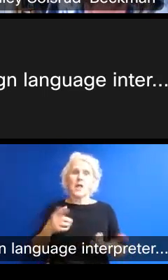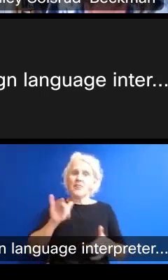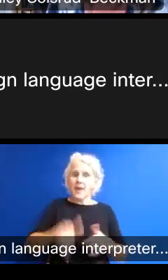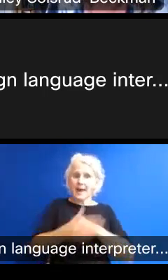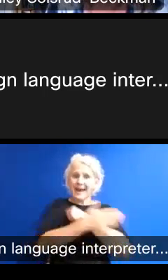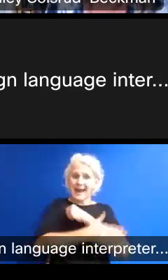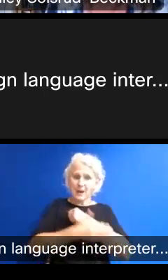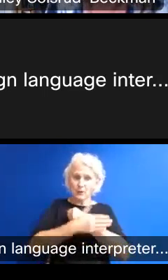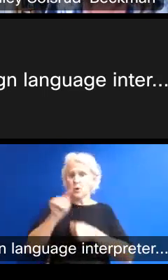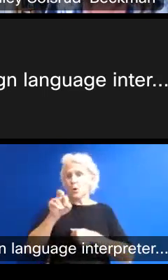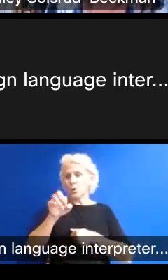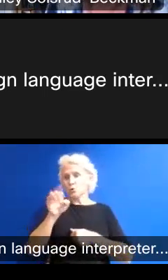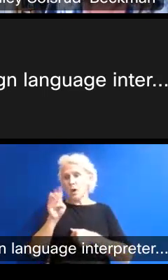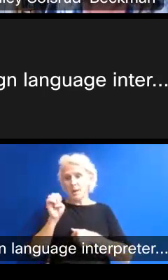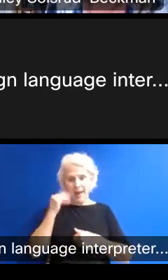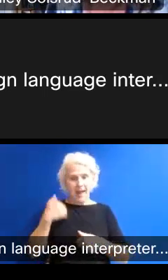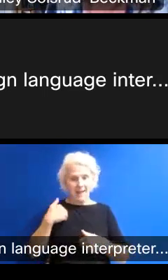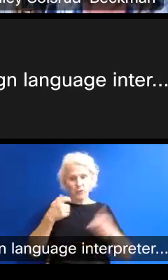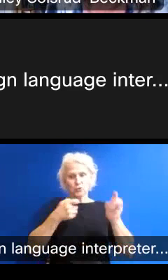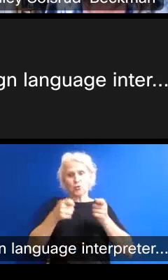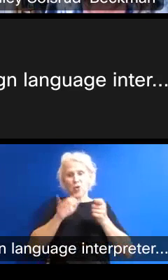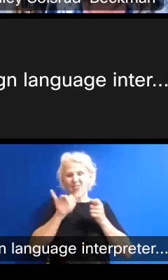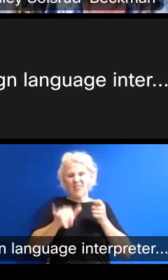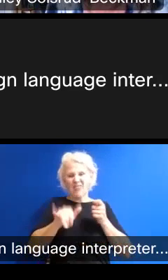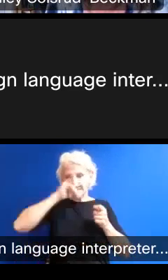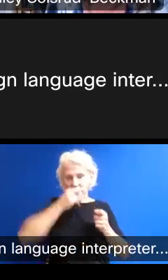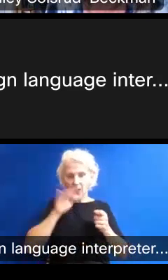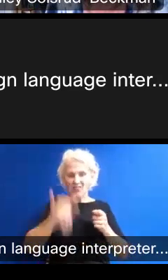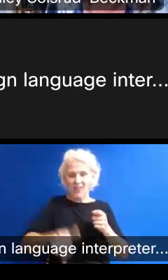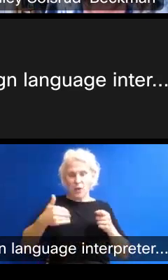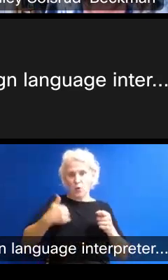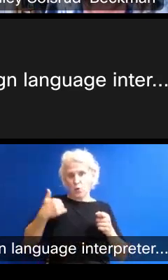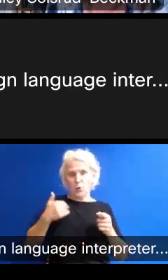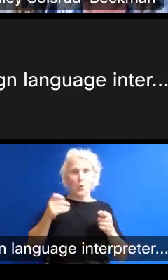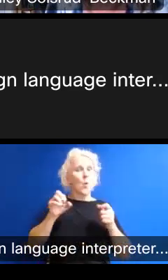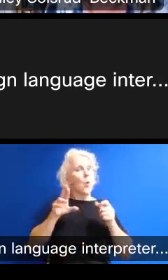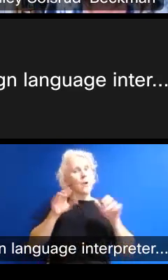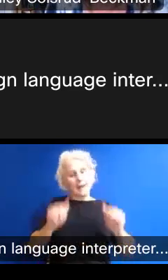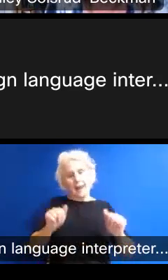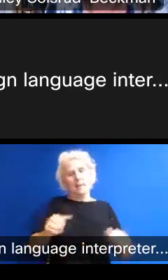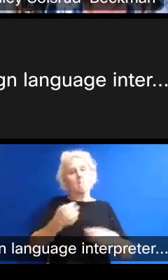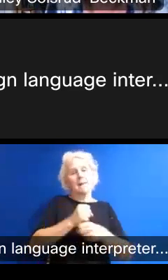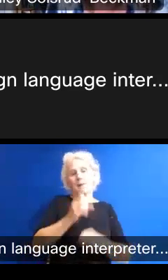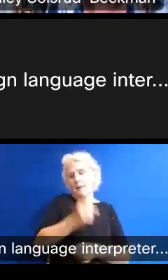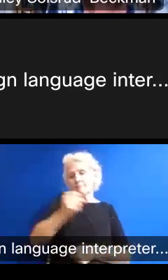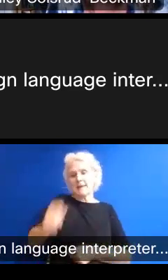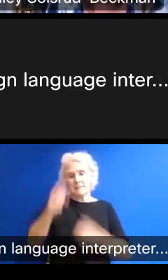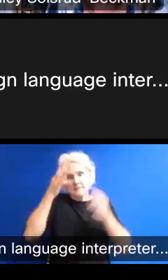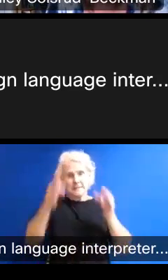youth an authority to make placement decisions for a child or youth. One common misconception